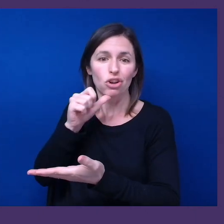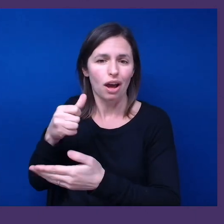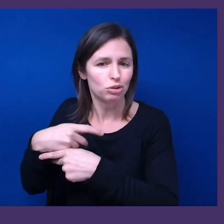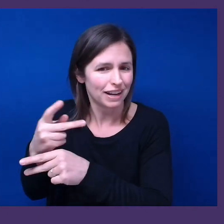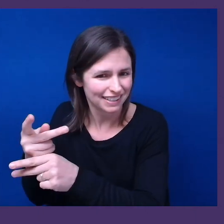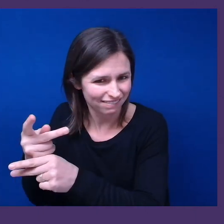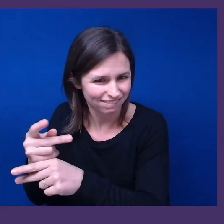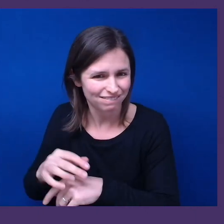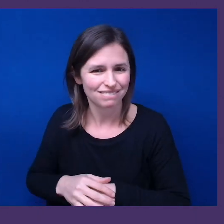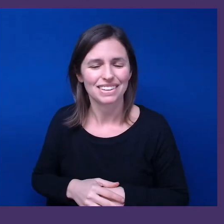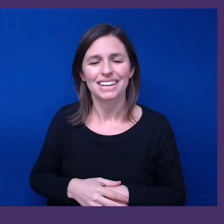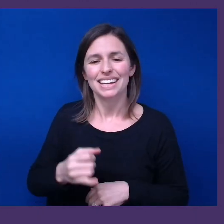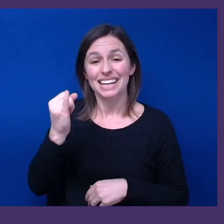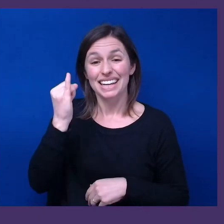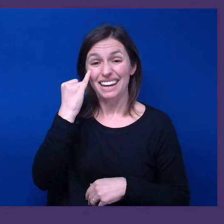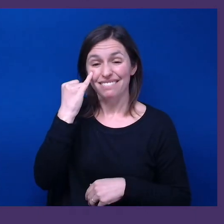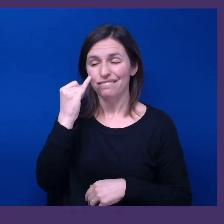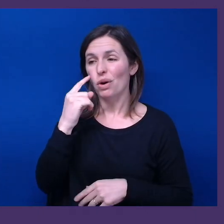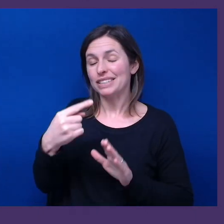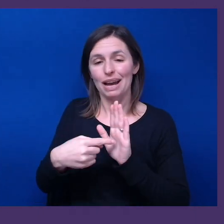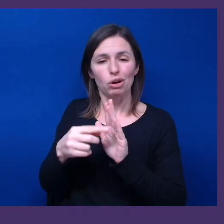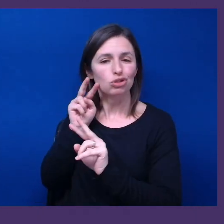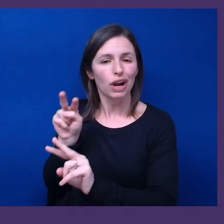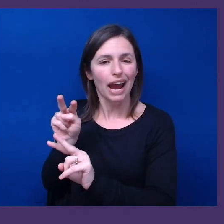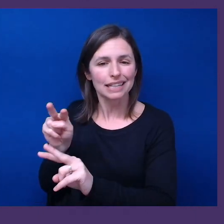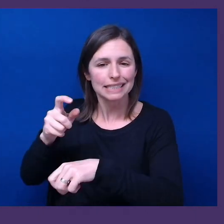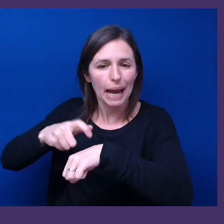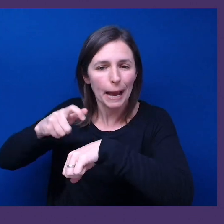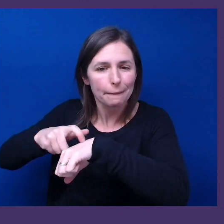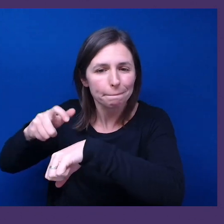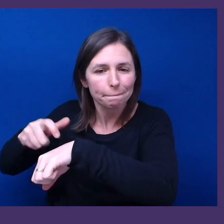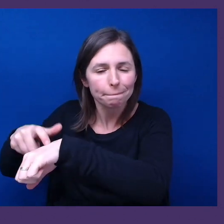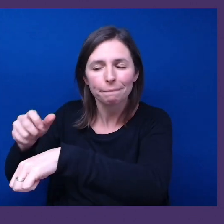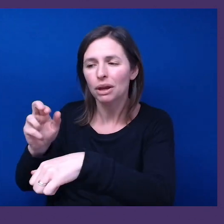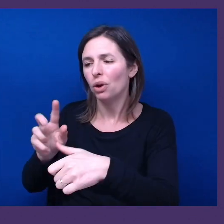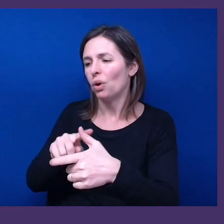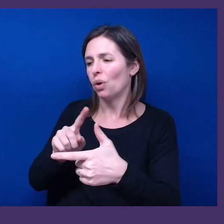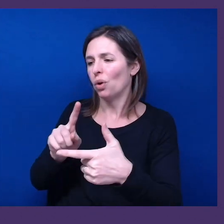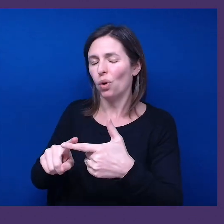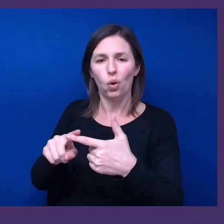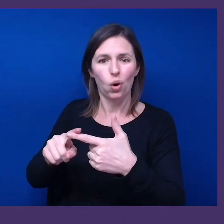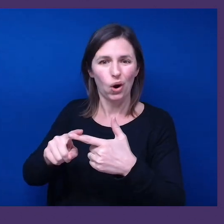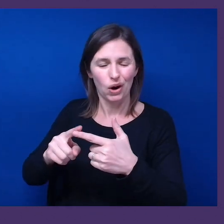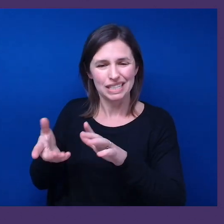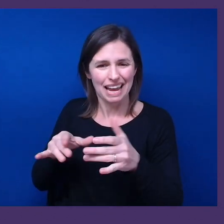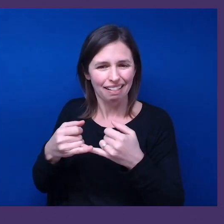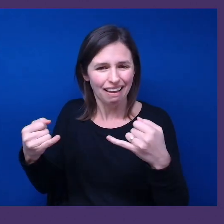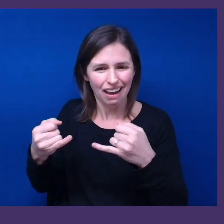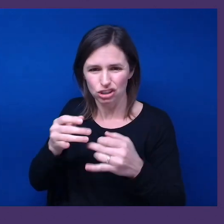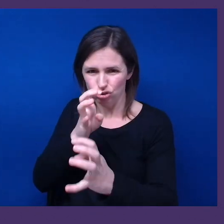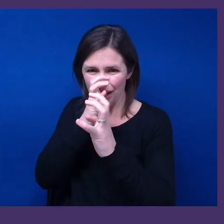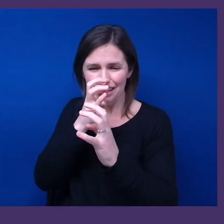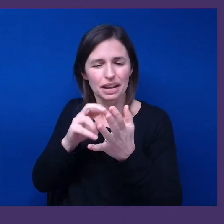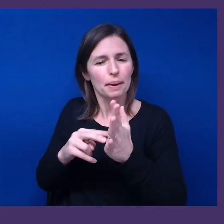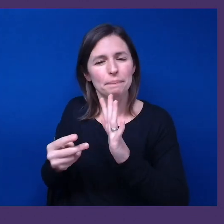penalize employees for needing flexibility rather than recognizing the true value of their contributions.